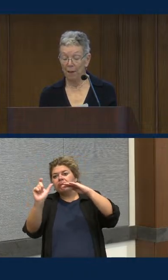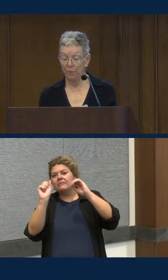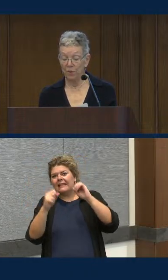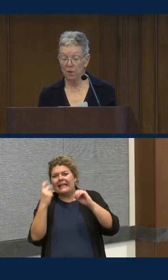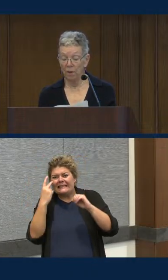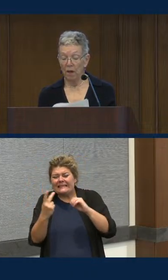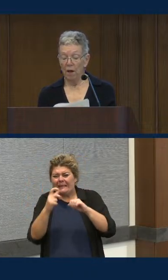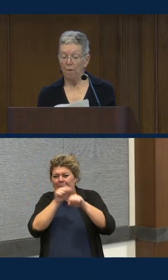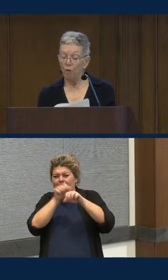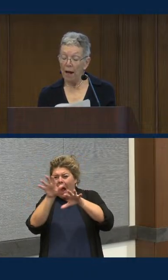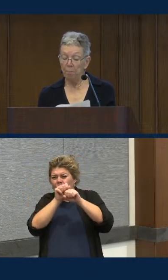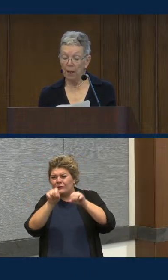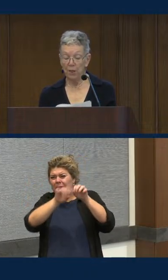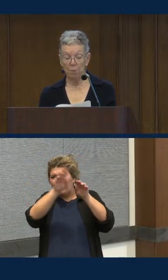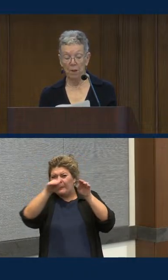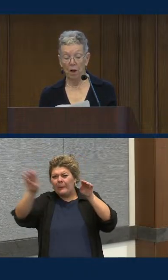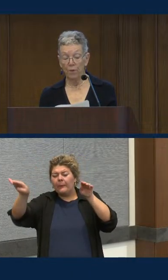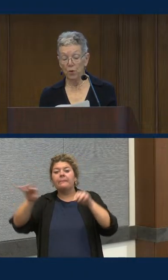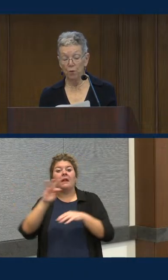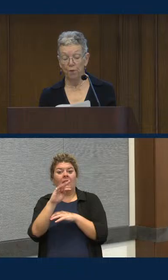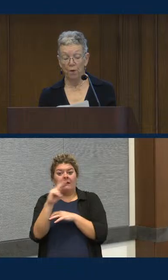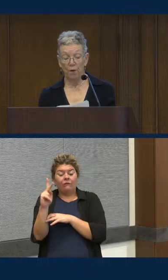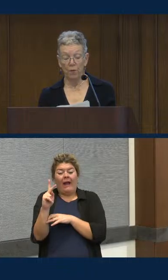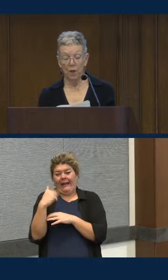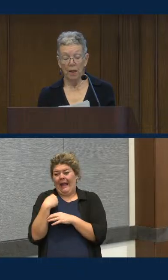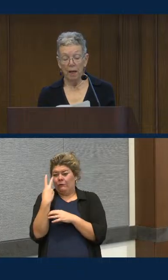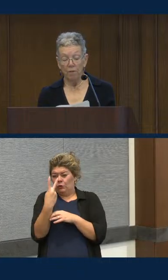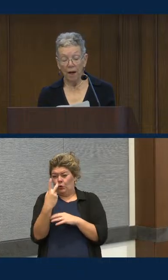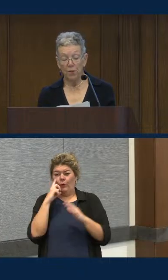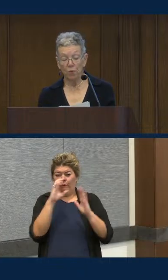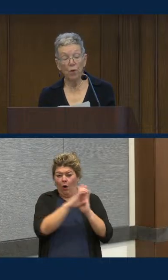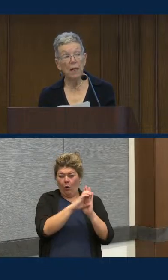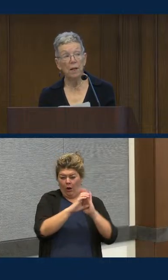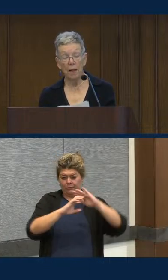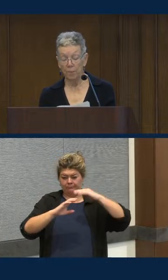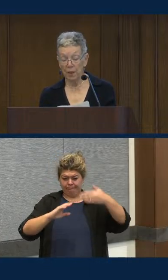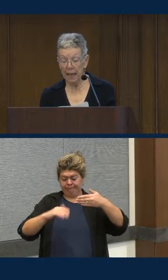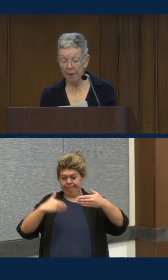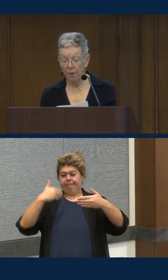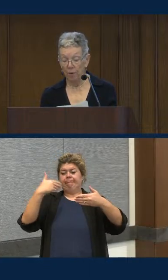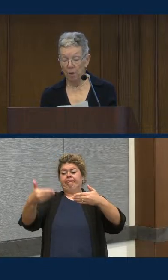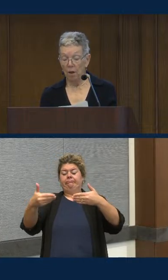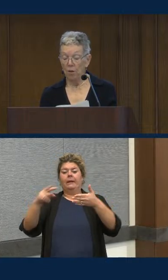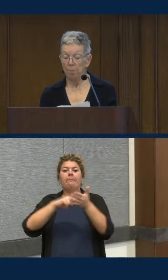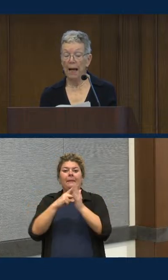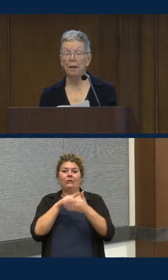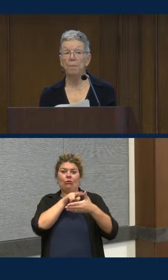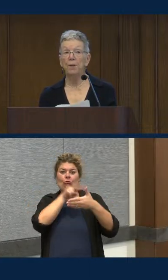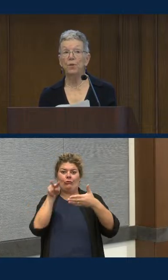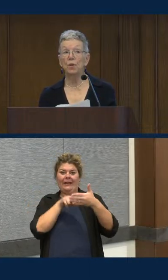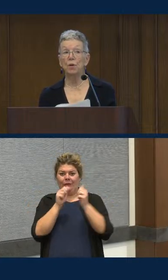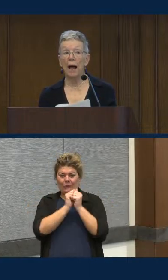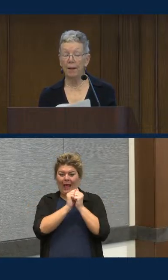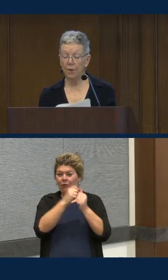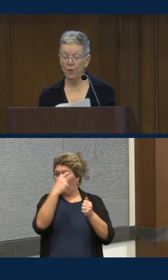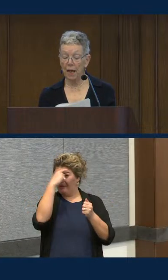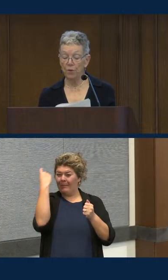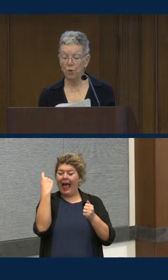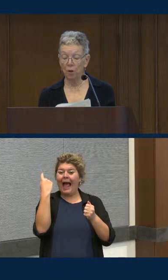placement of the two photographs invites reading them together, the Black minister and the